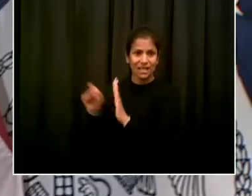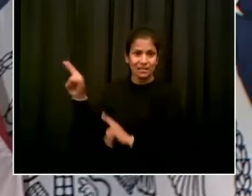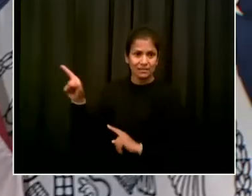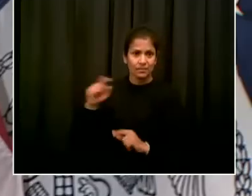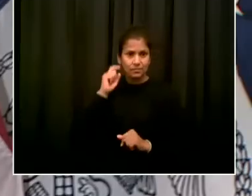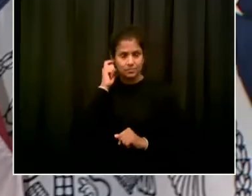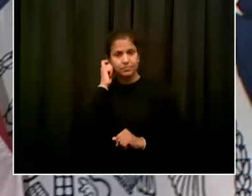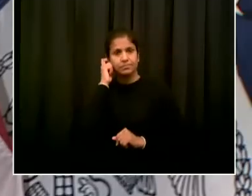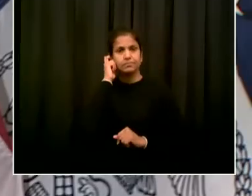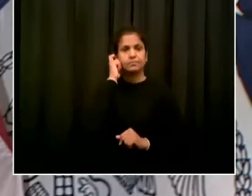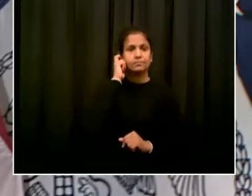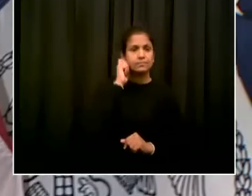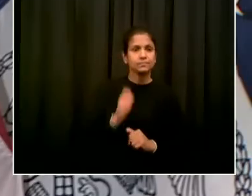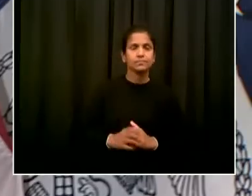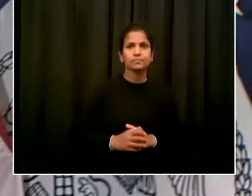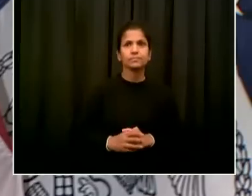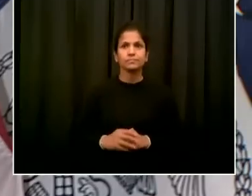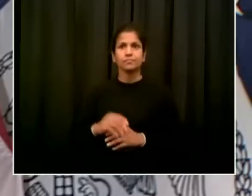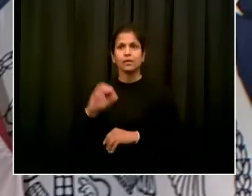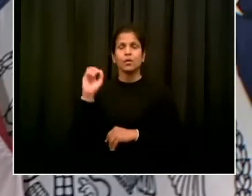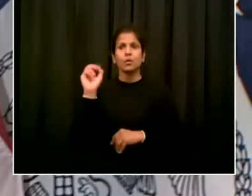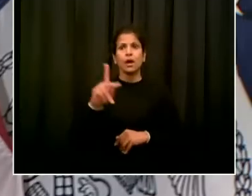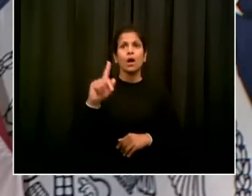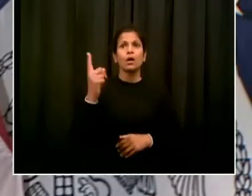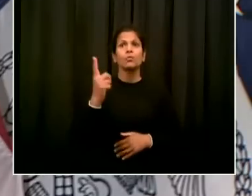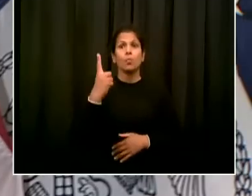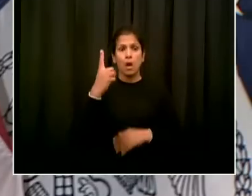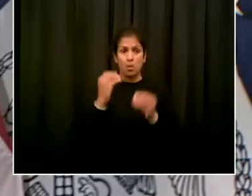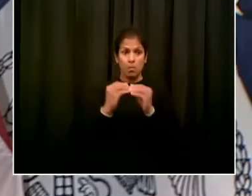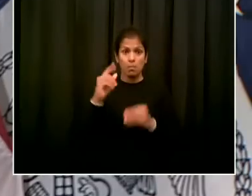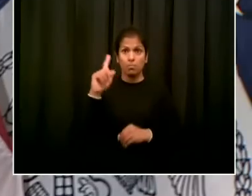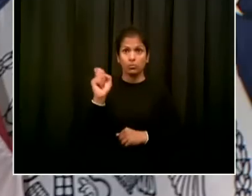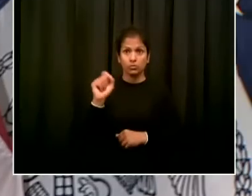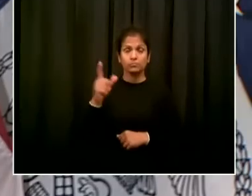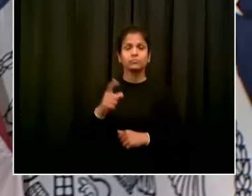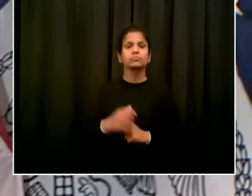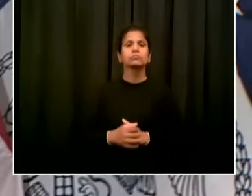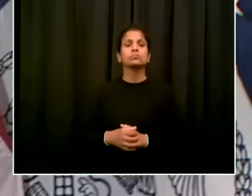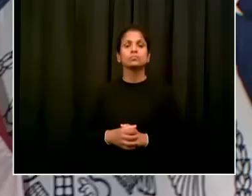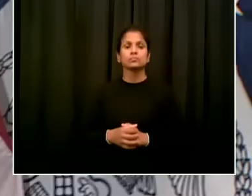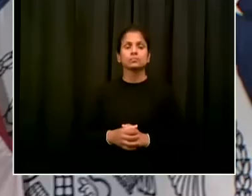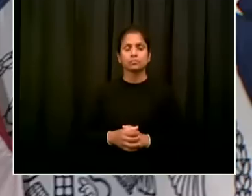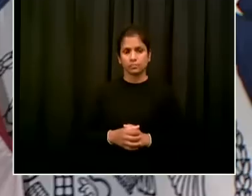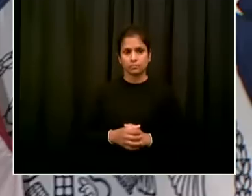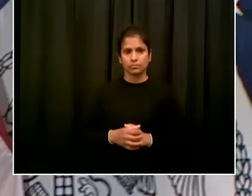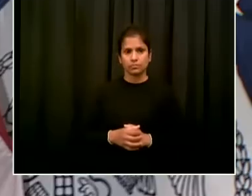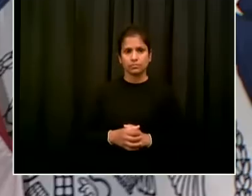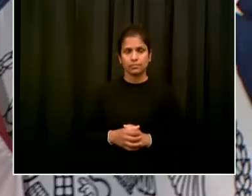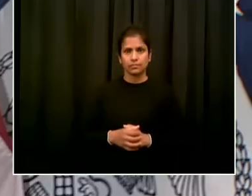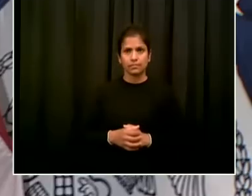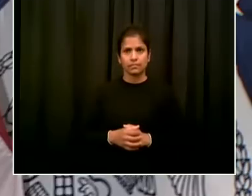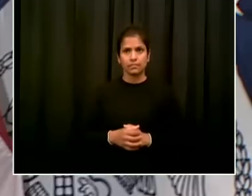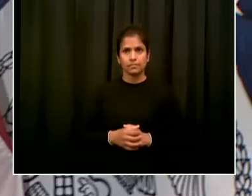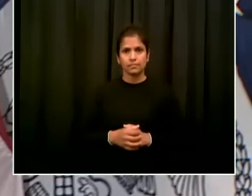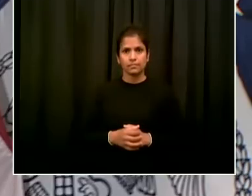UNQUESTIONABLY.